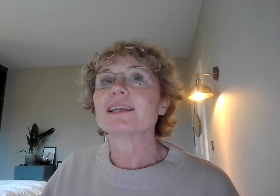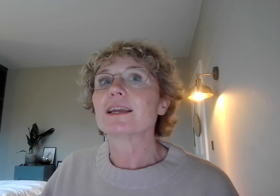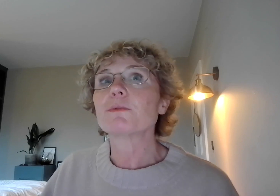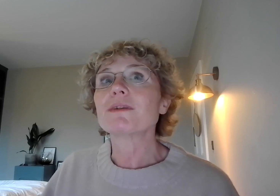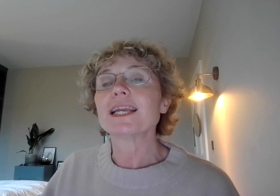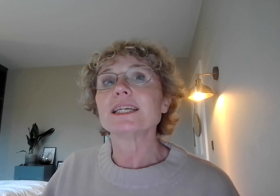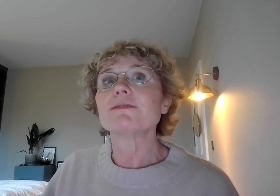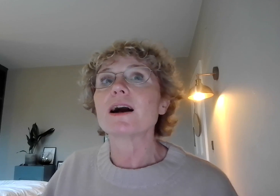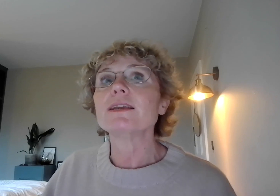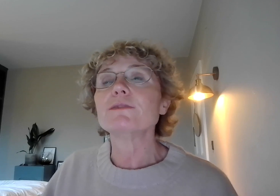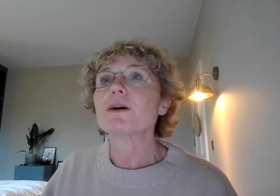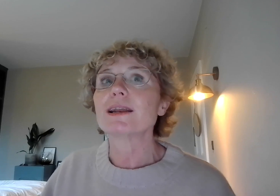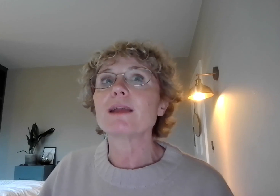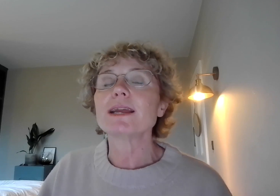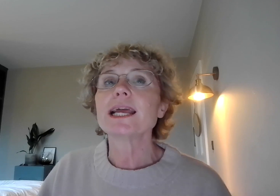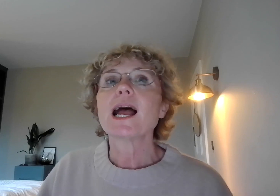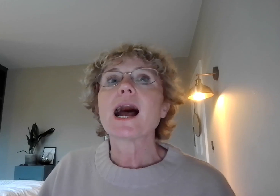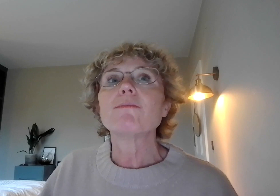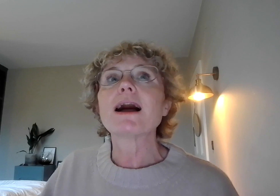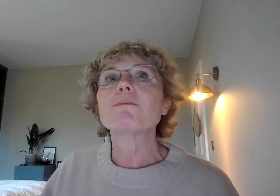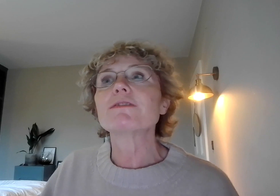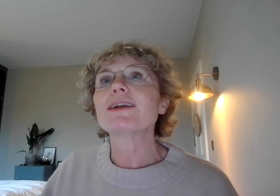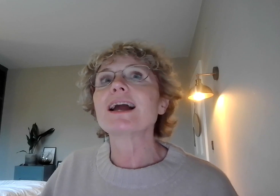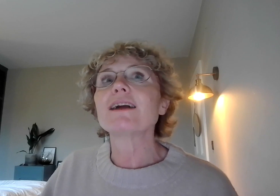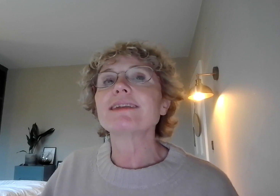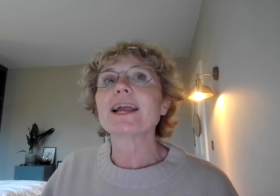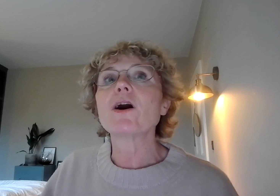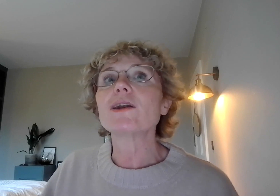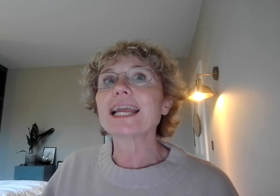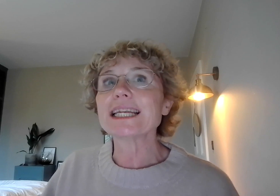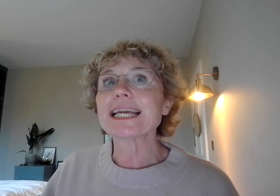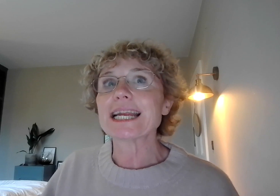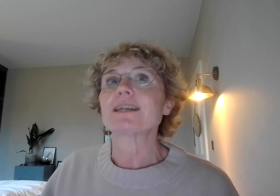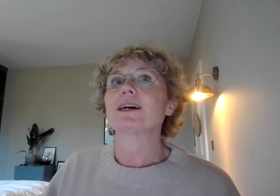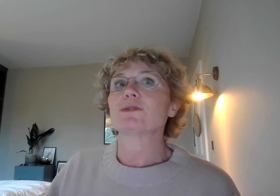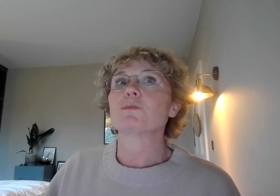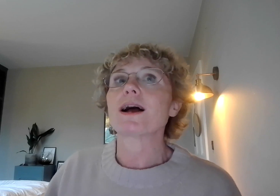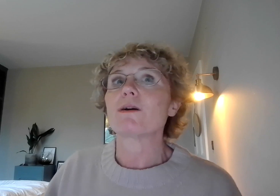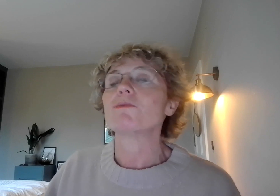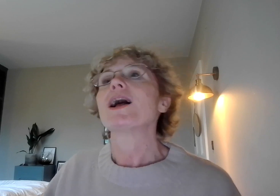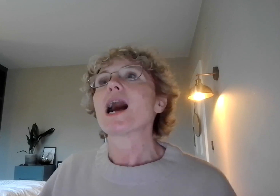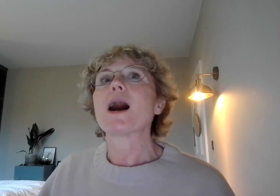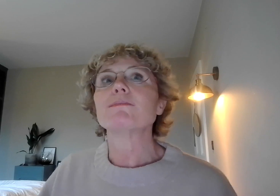I think we're pretty easy to find if you put our name in. And we're very lively on LinkedIn as well.